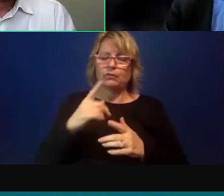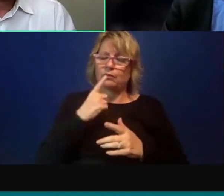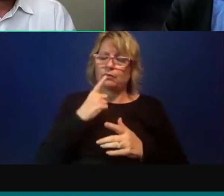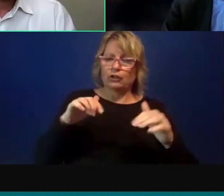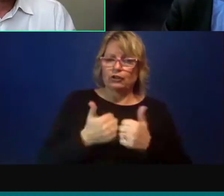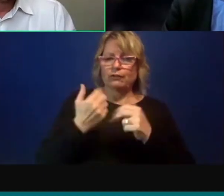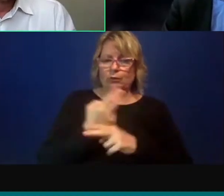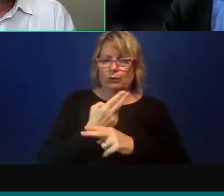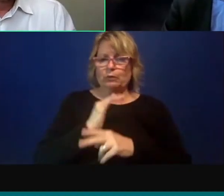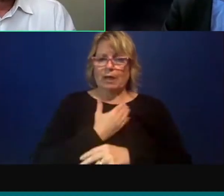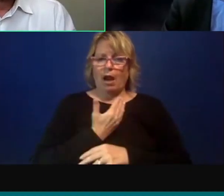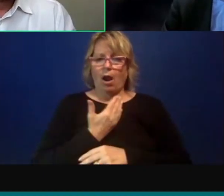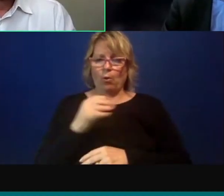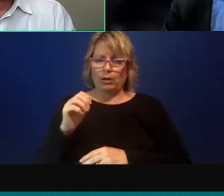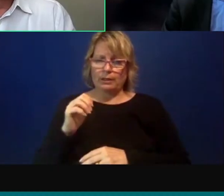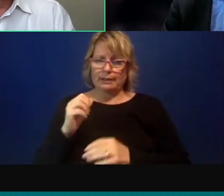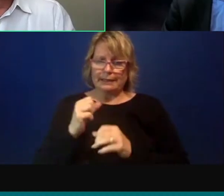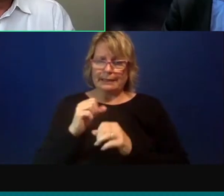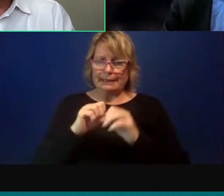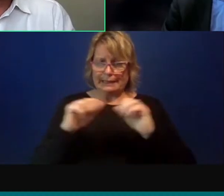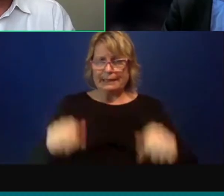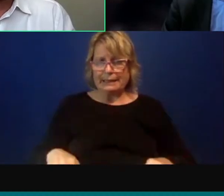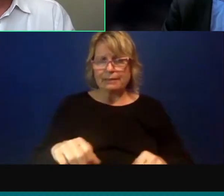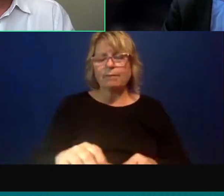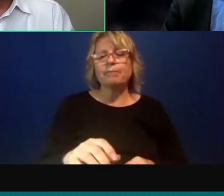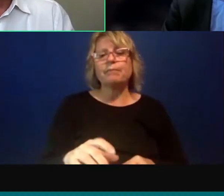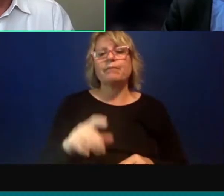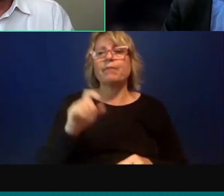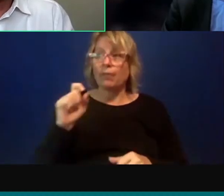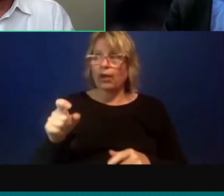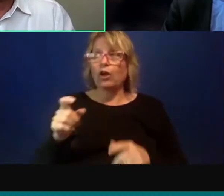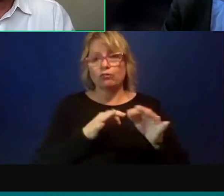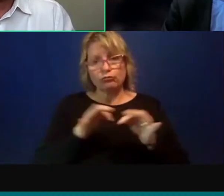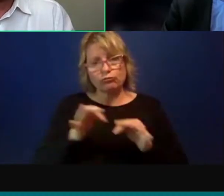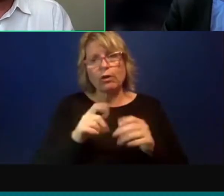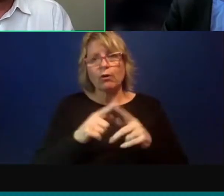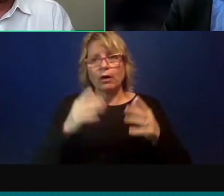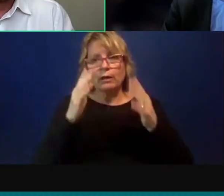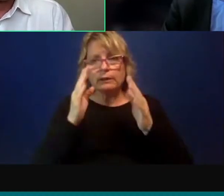own system. And they were able to really describe or raise attention to things that we never thought